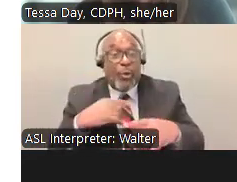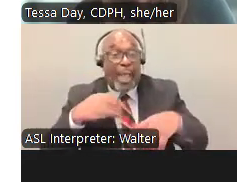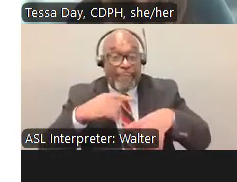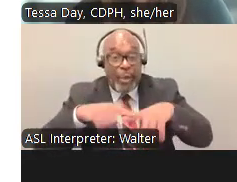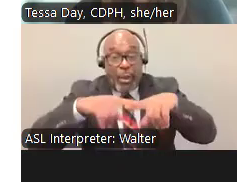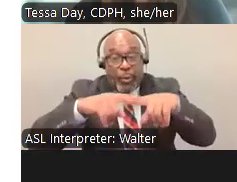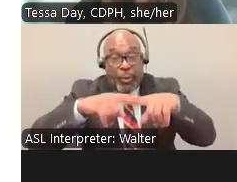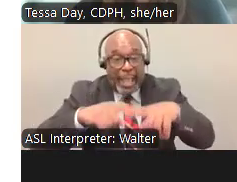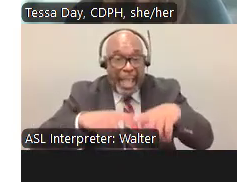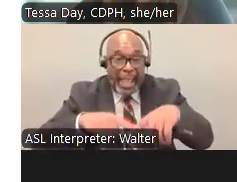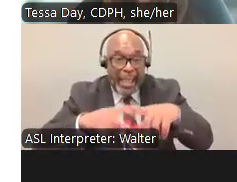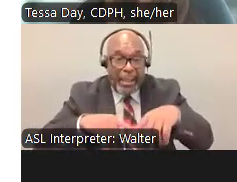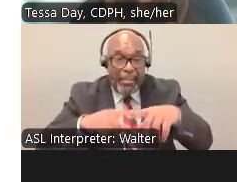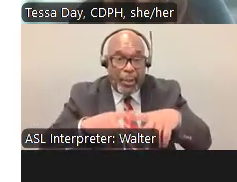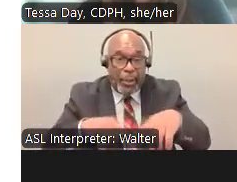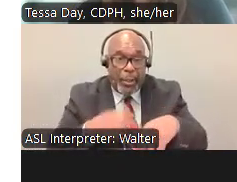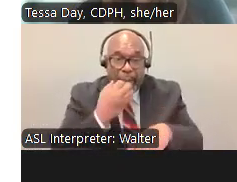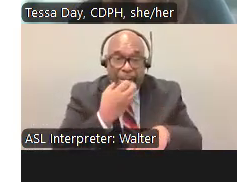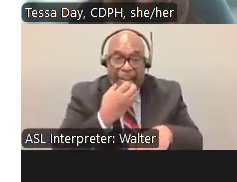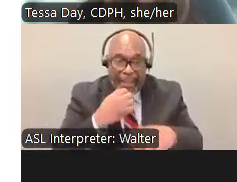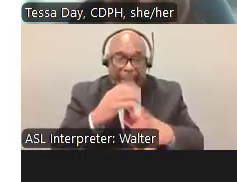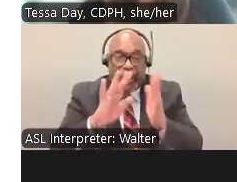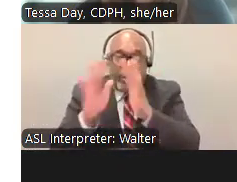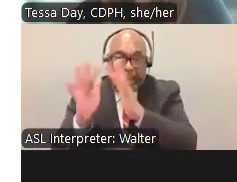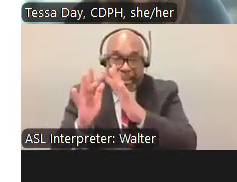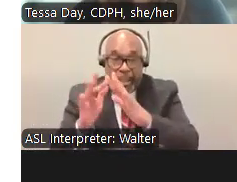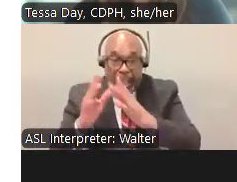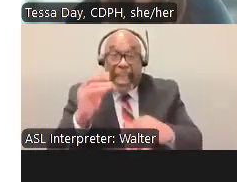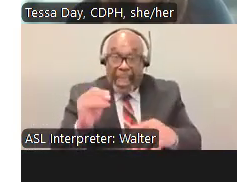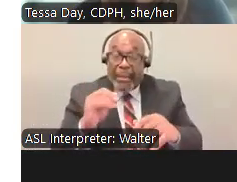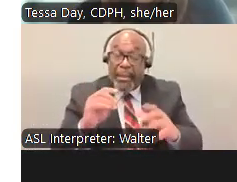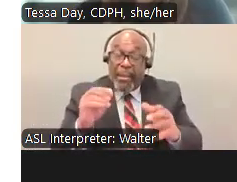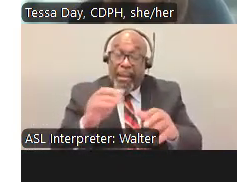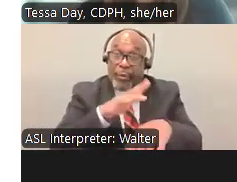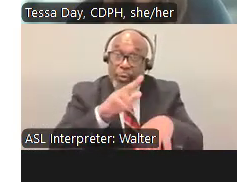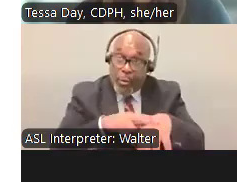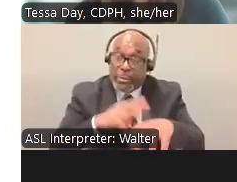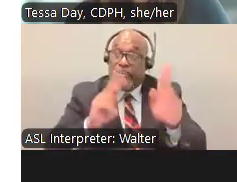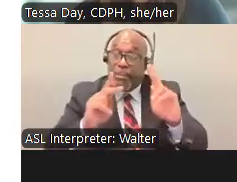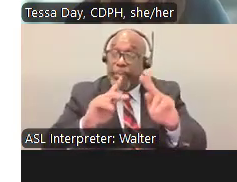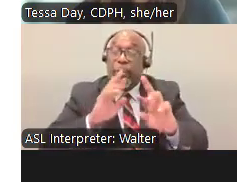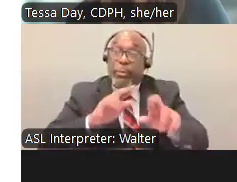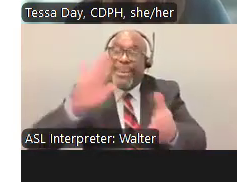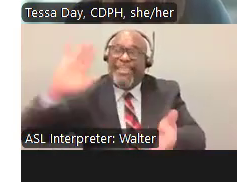13:33:22 these measures we see adults 13:33:24 with disabilities reporting less 13:33:25 access to important resources 13:33:26 than those without disabilities.